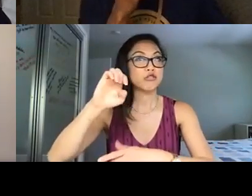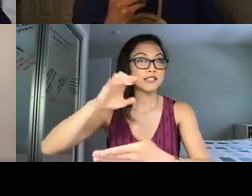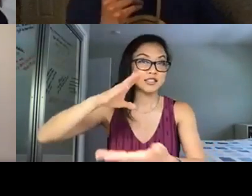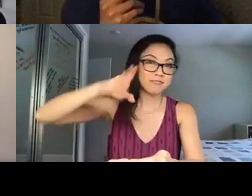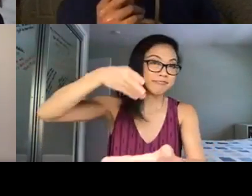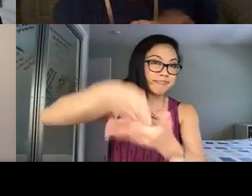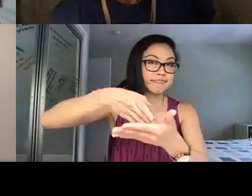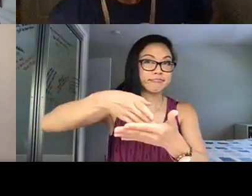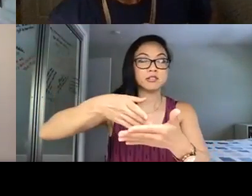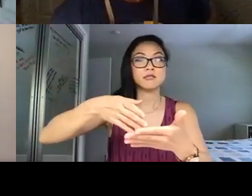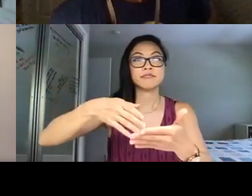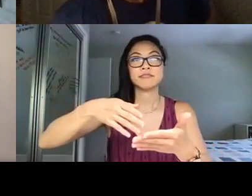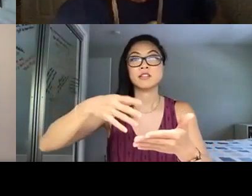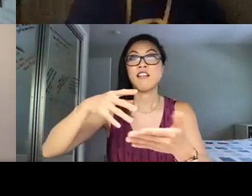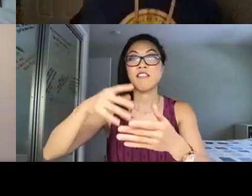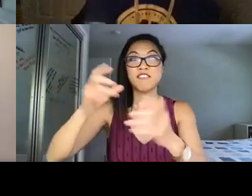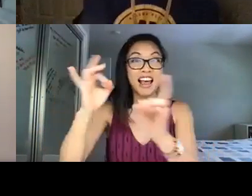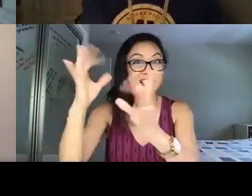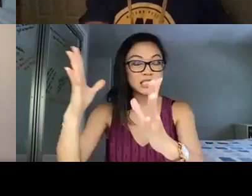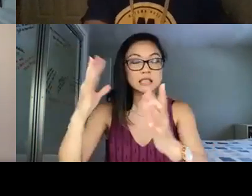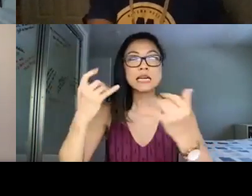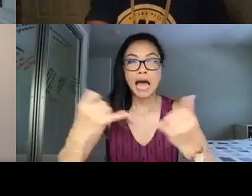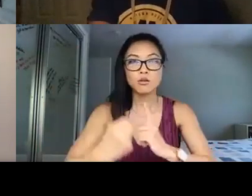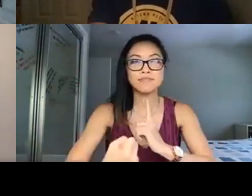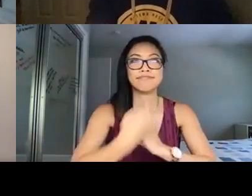Thank you.